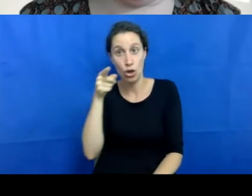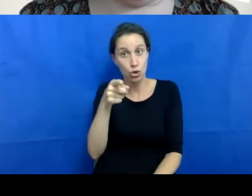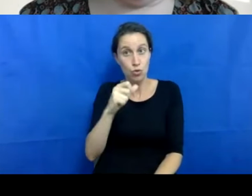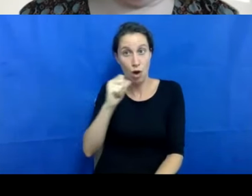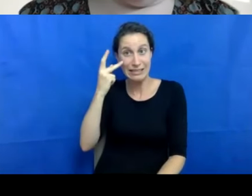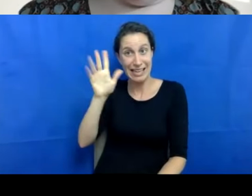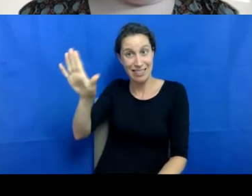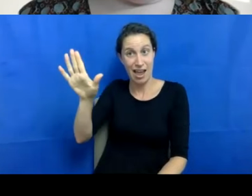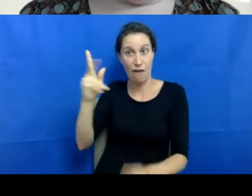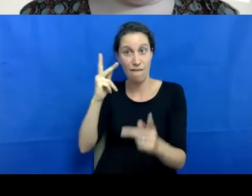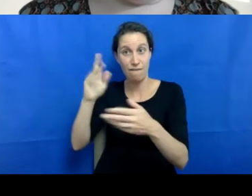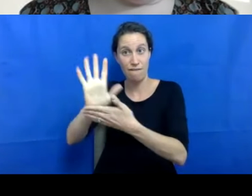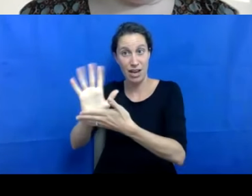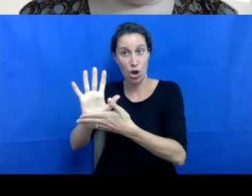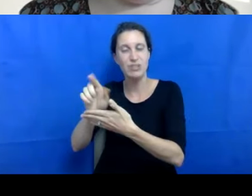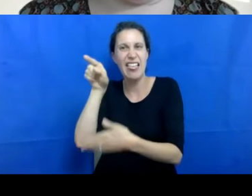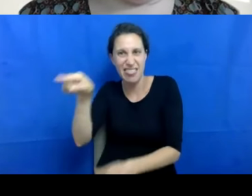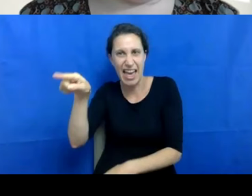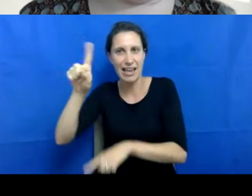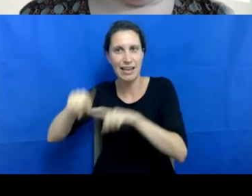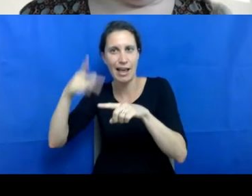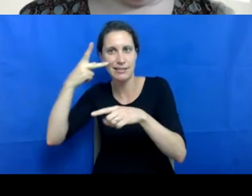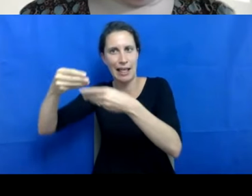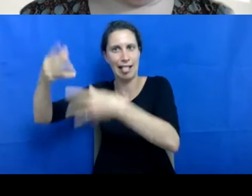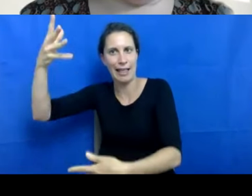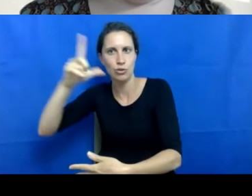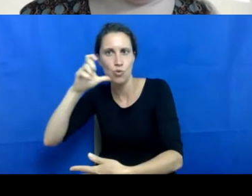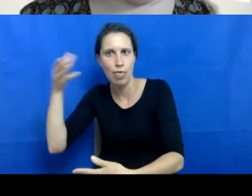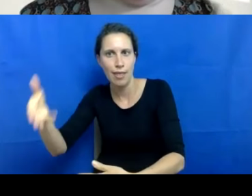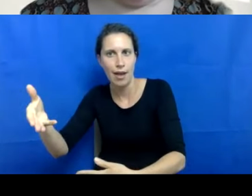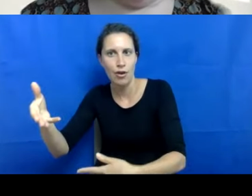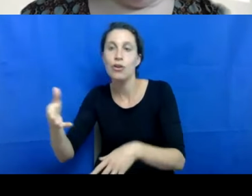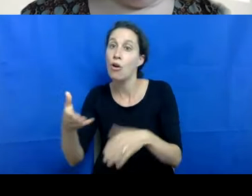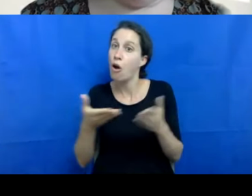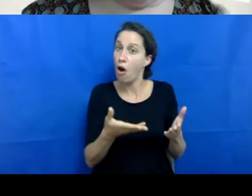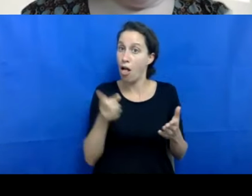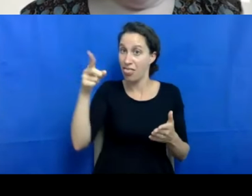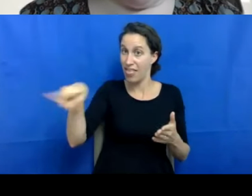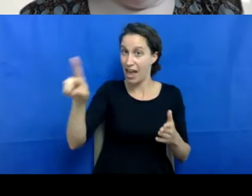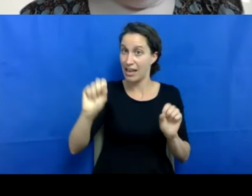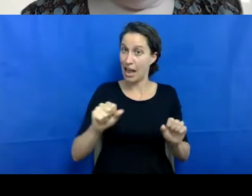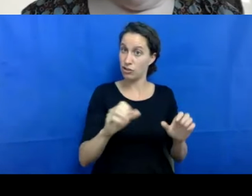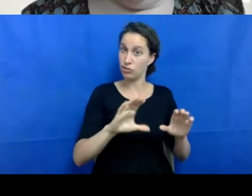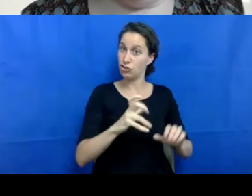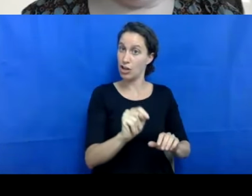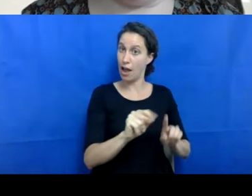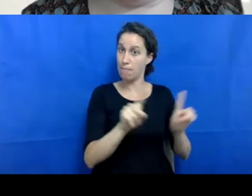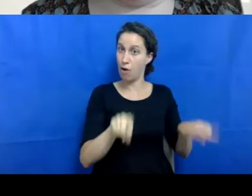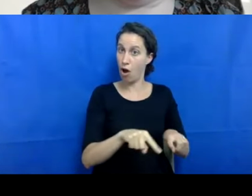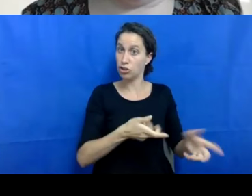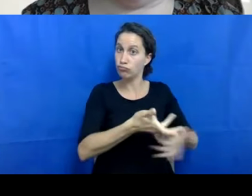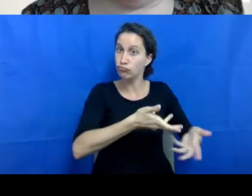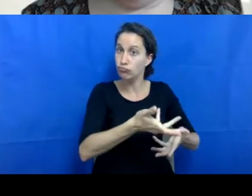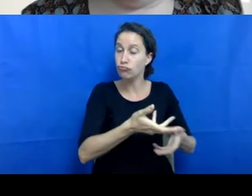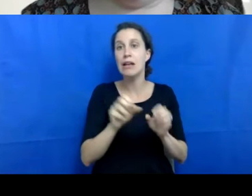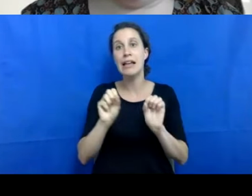You may notice that the participants are interacting through the chat box, through the Q and A, and through the polling function.